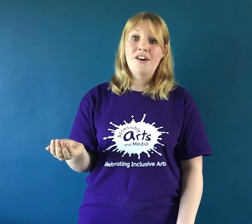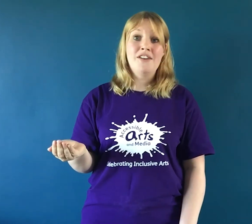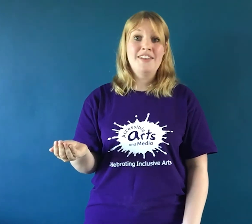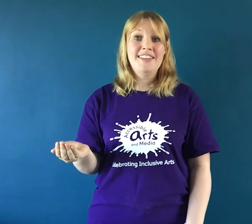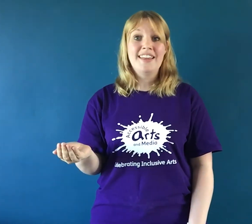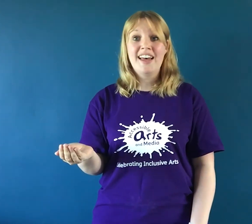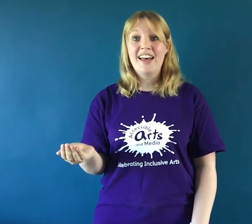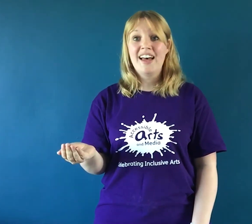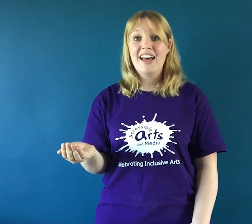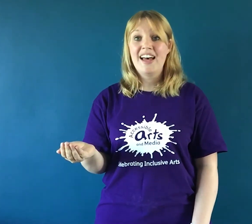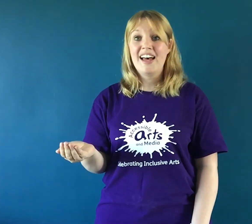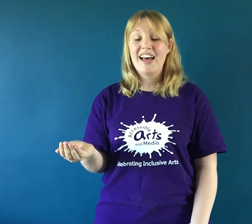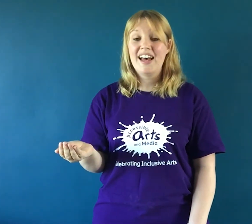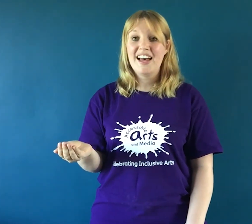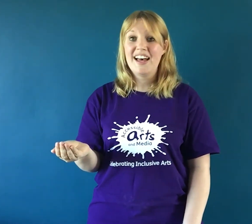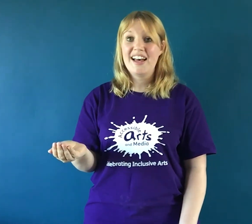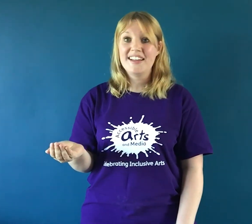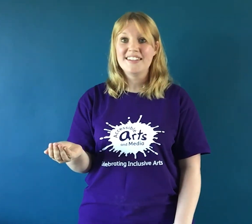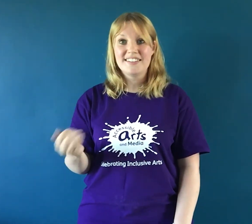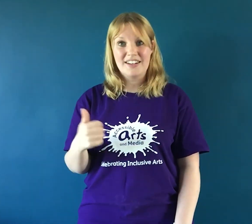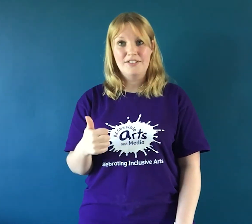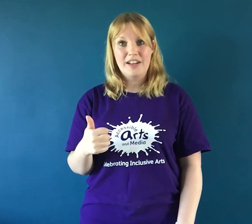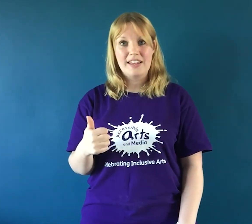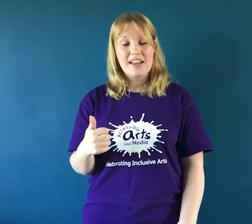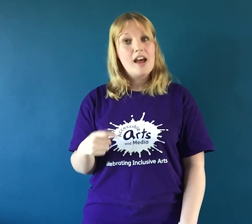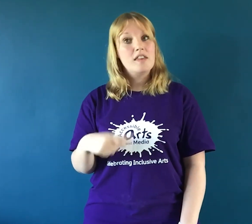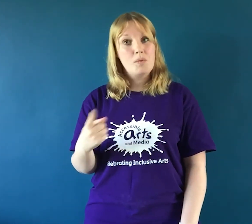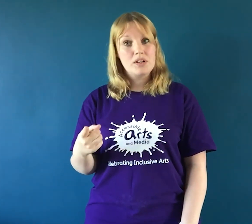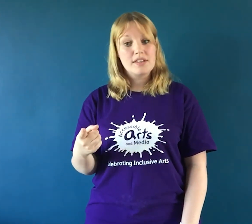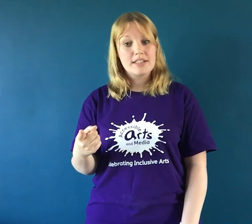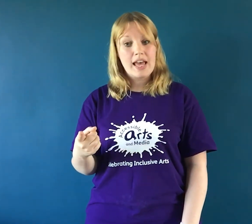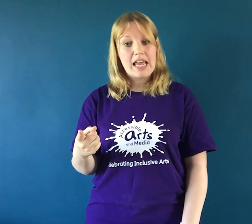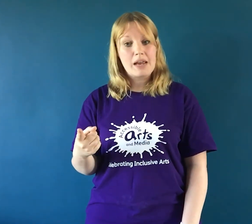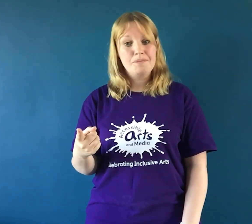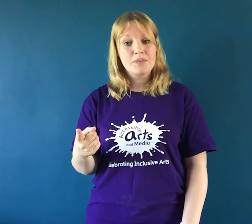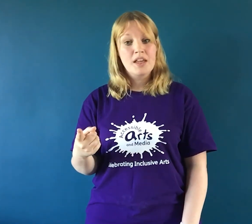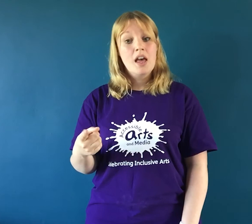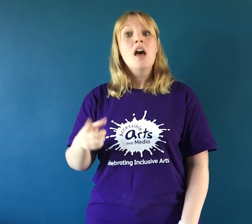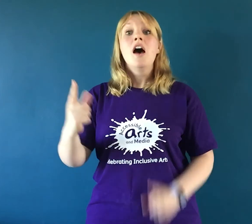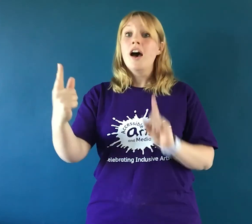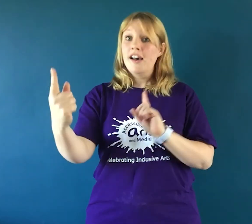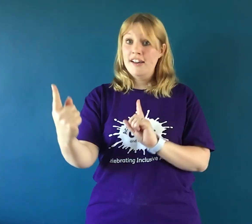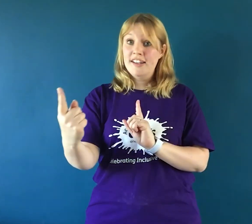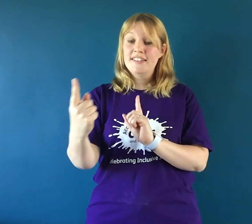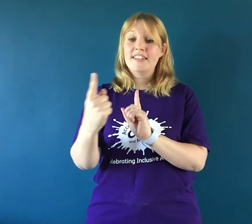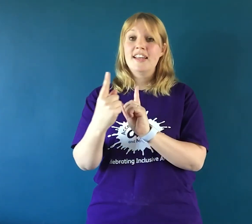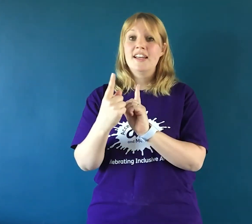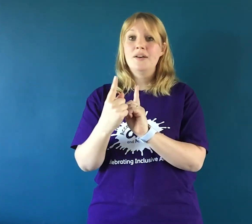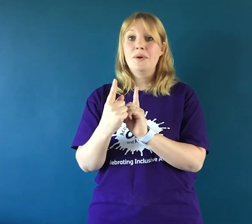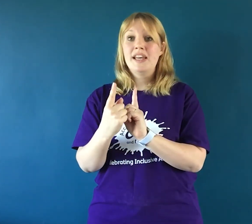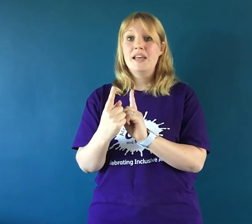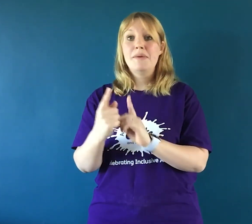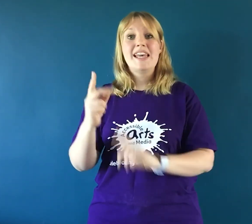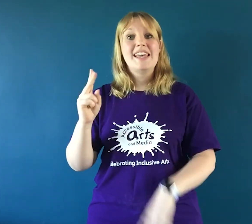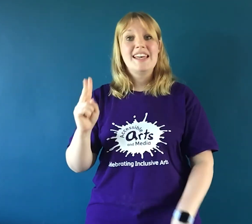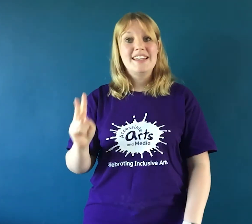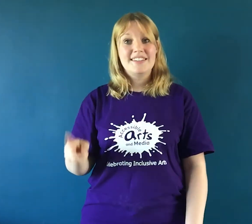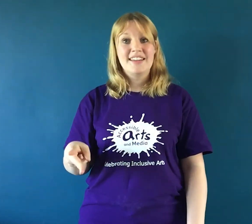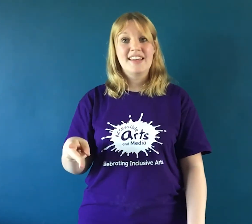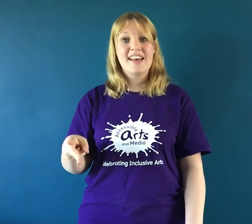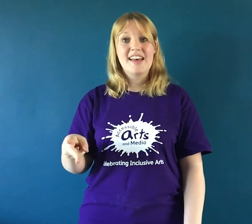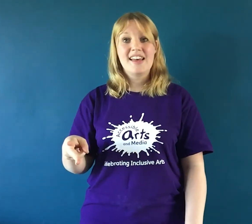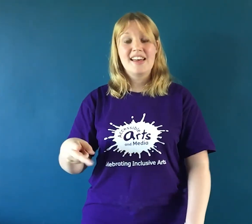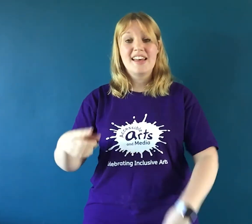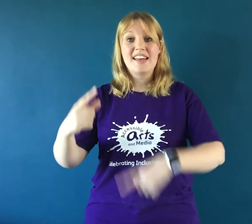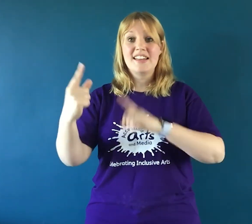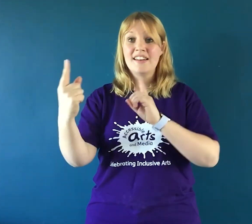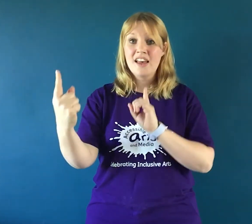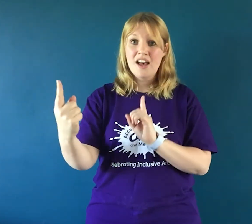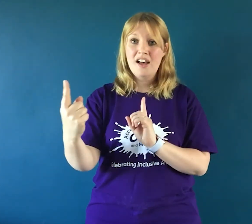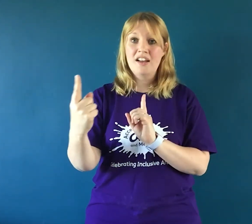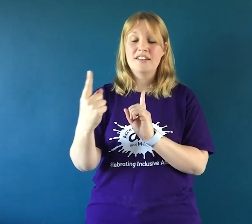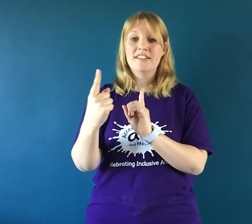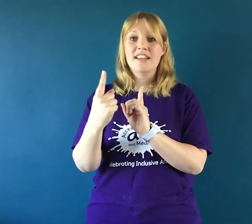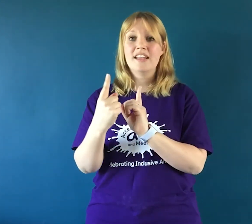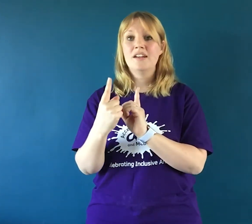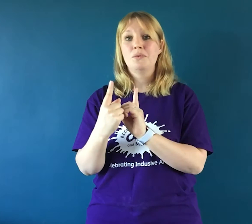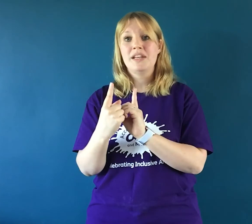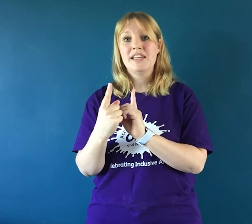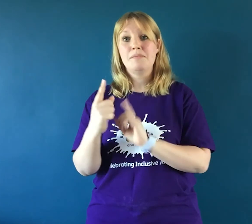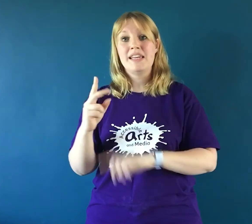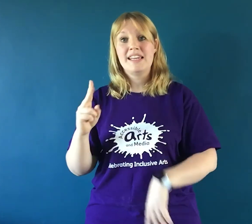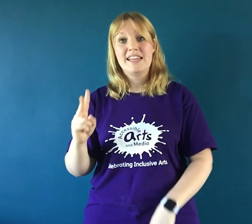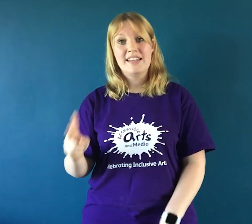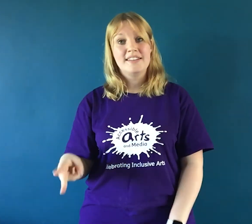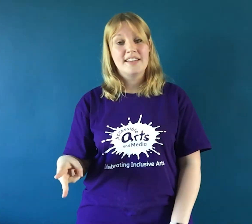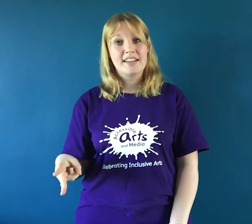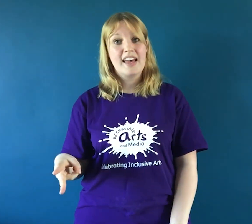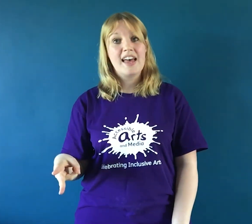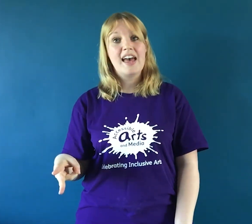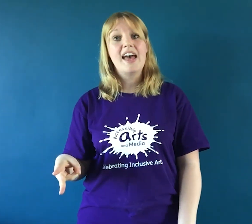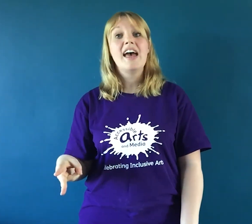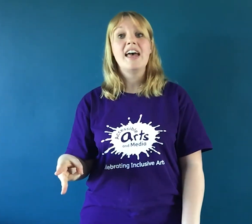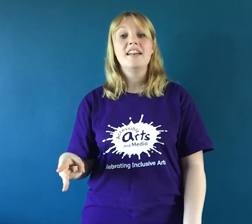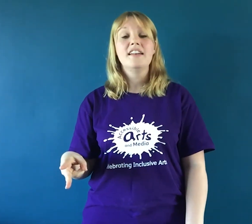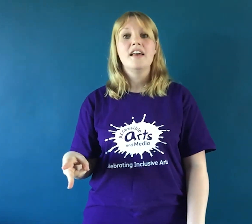of his hand. Love and then we do the same. Until we meet again, until we meet again.